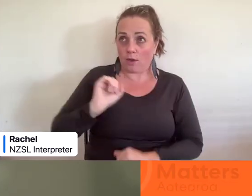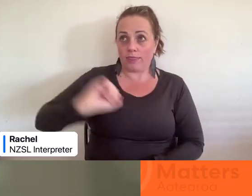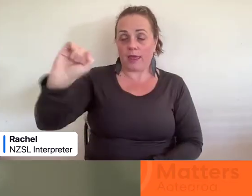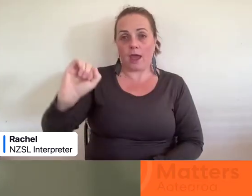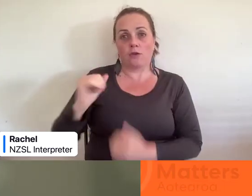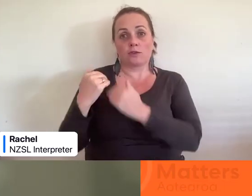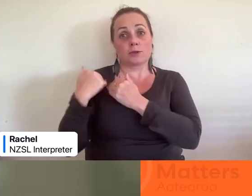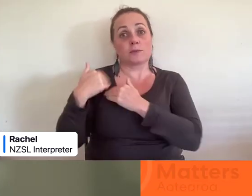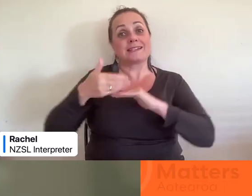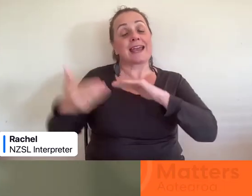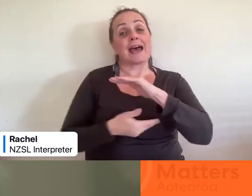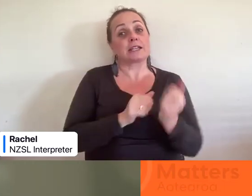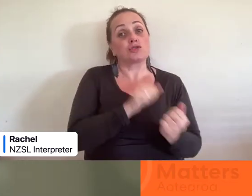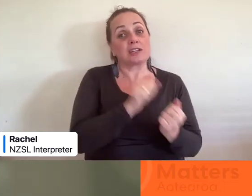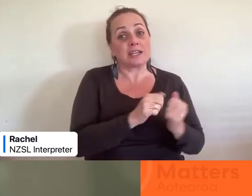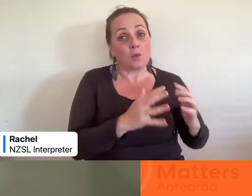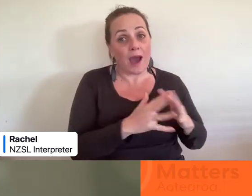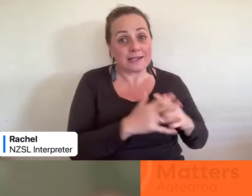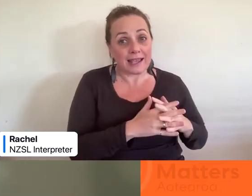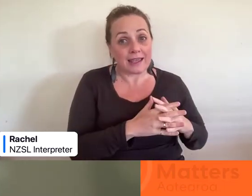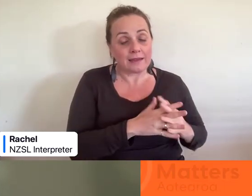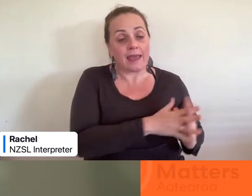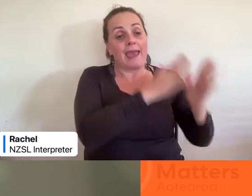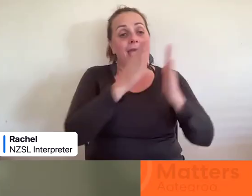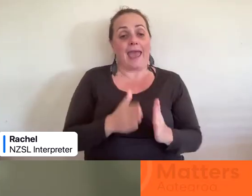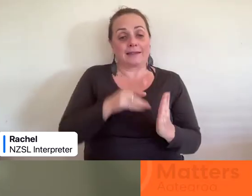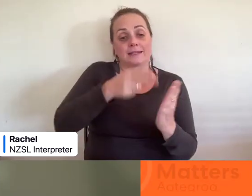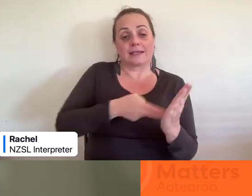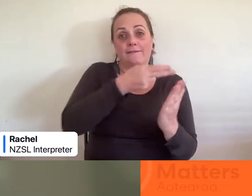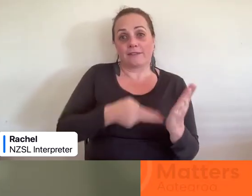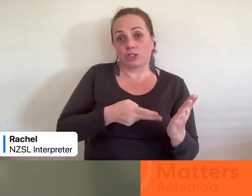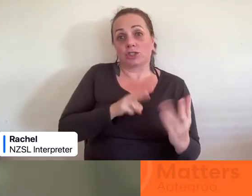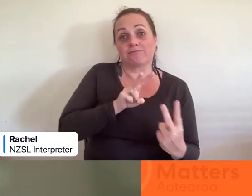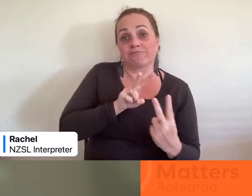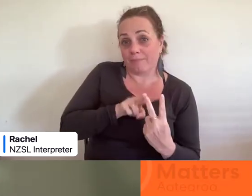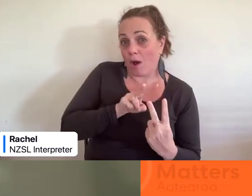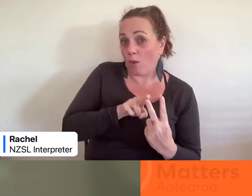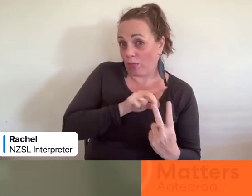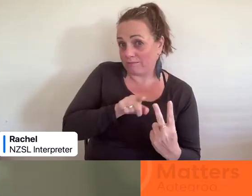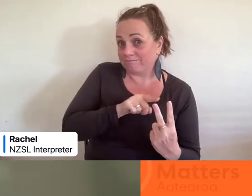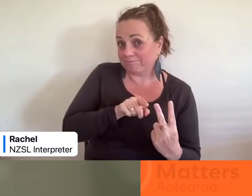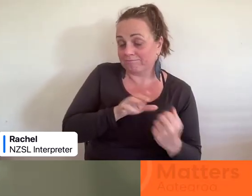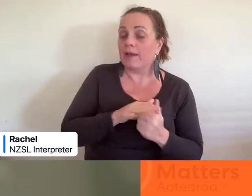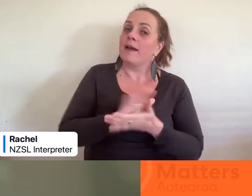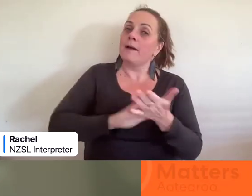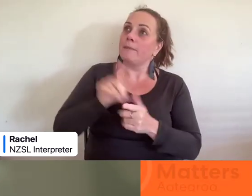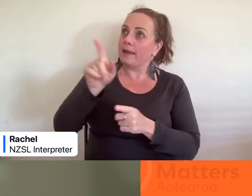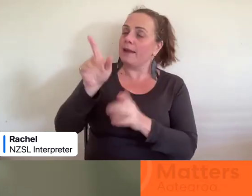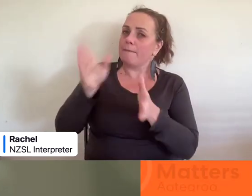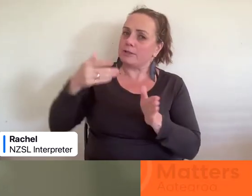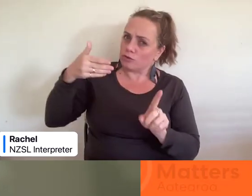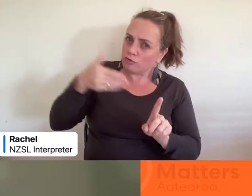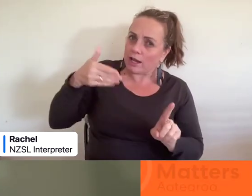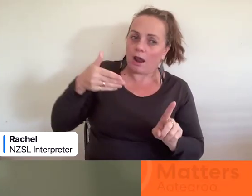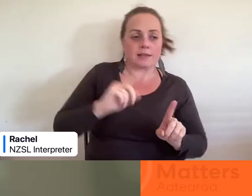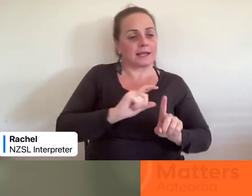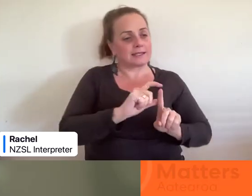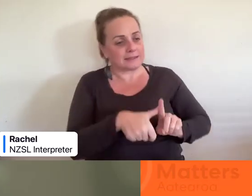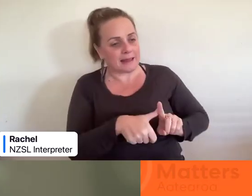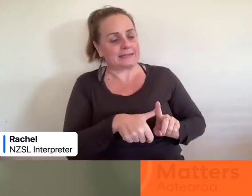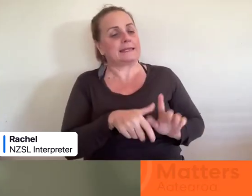the Treaty and its obligations under the UNCRPD. This means recognising that disability cannot be